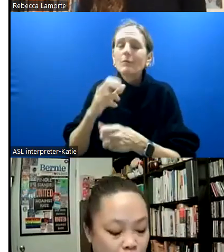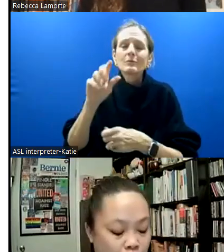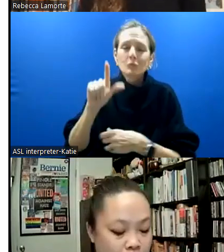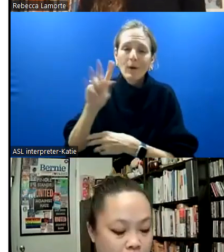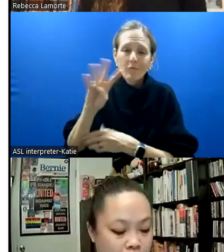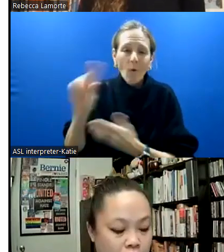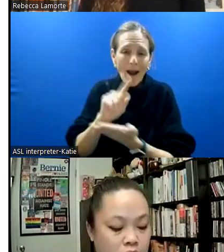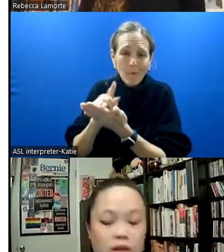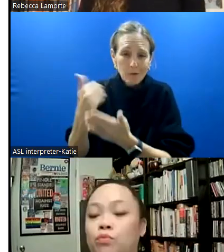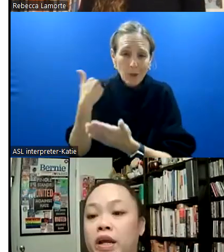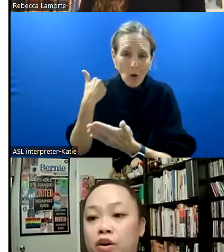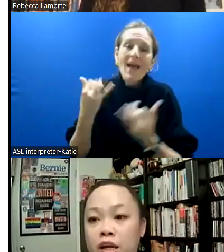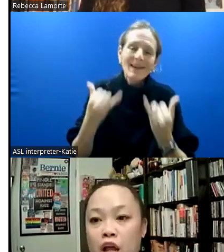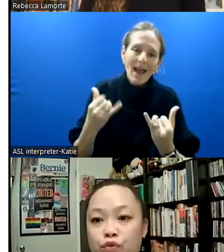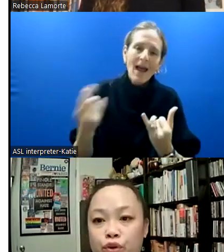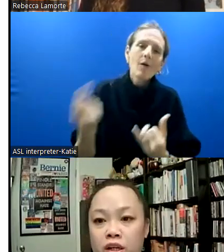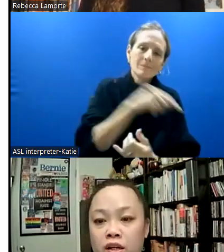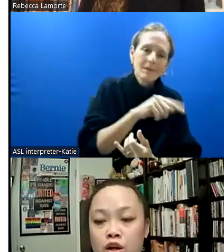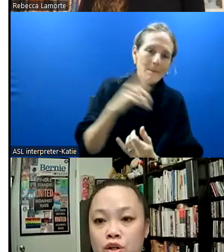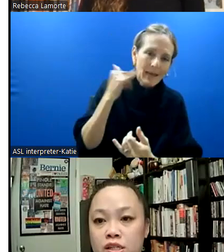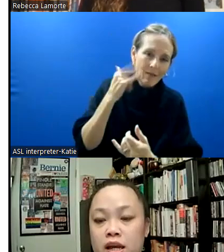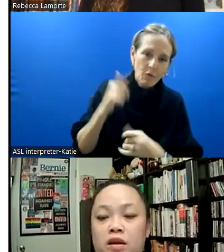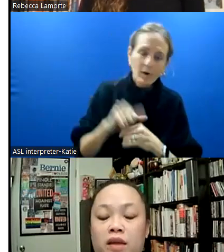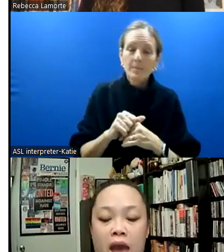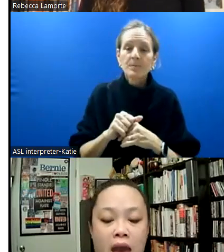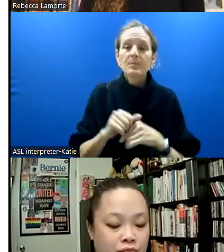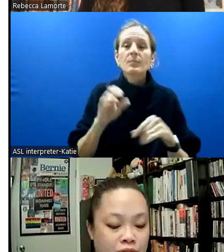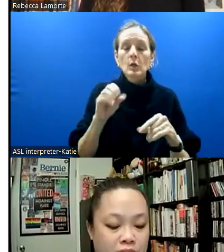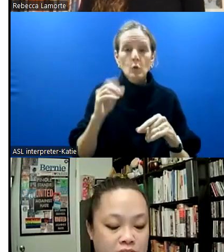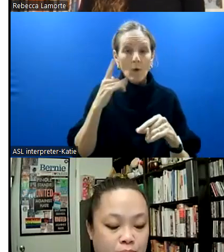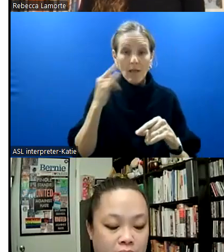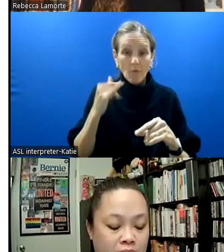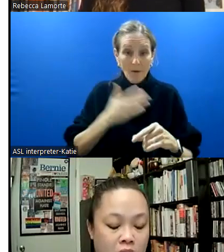So right here in California, Contra Costa County, they have this plan